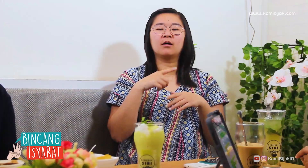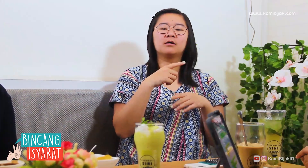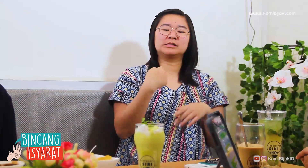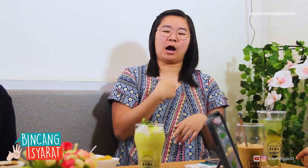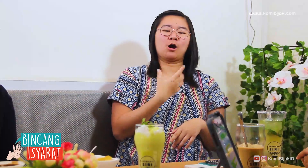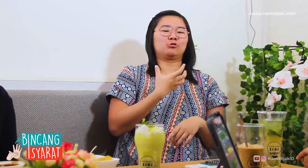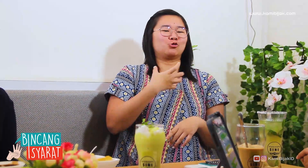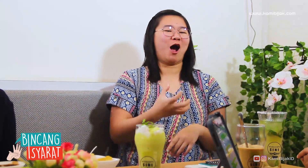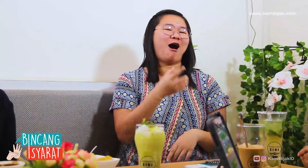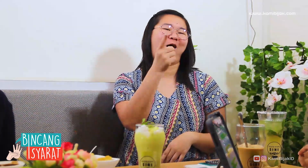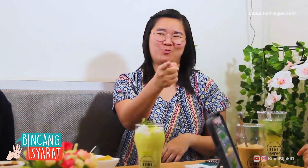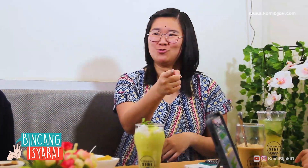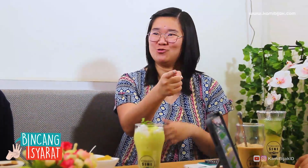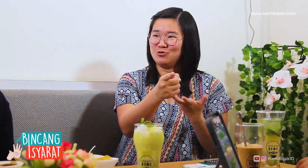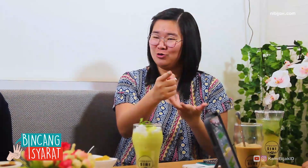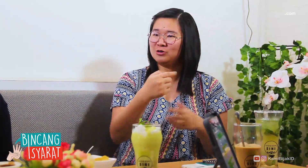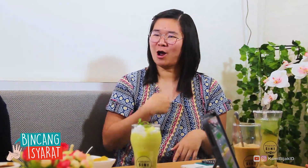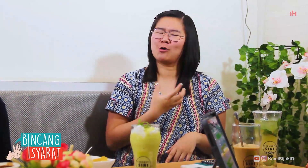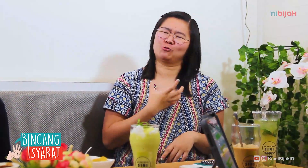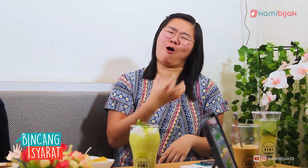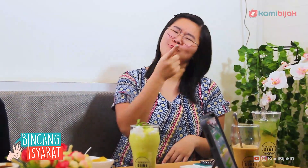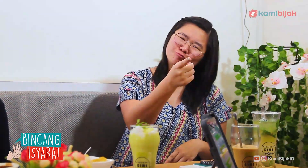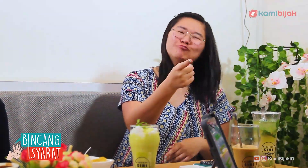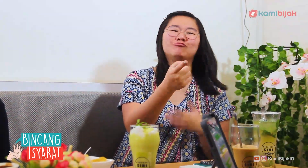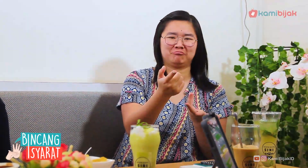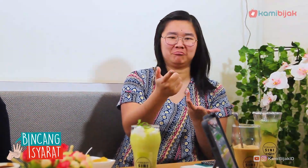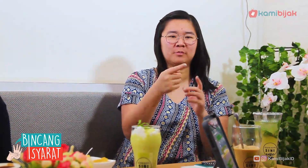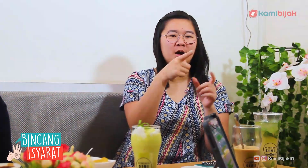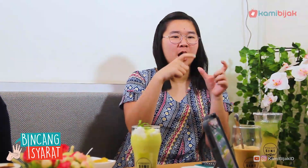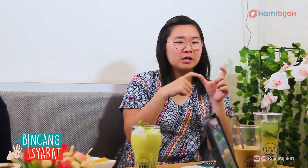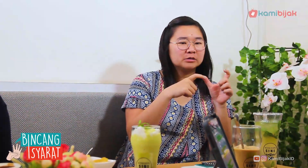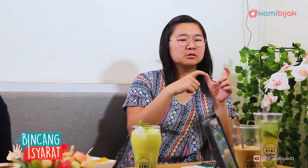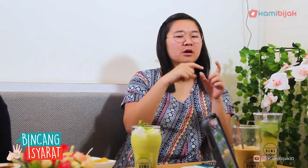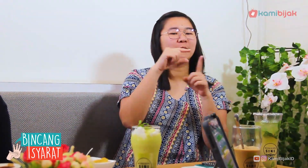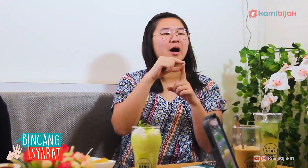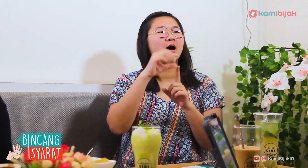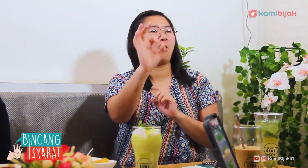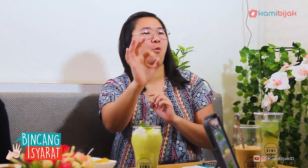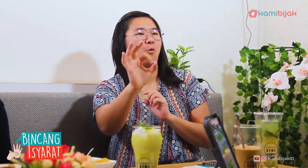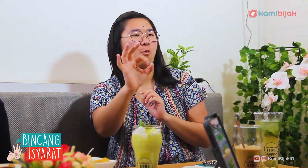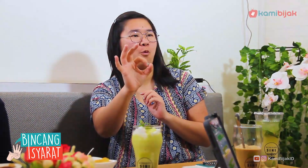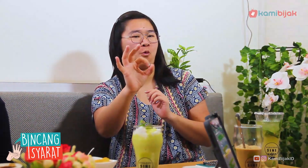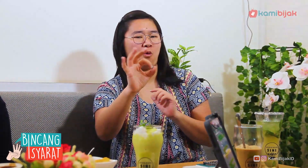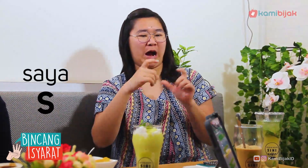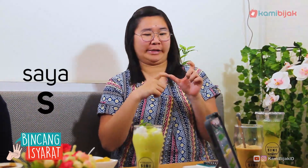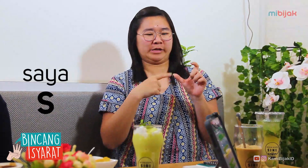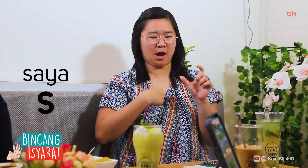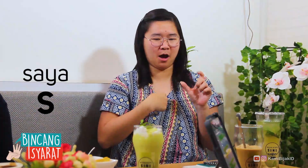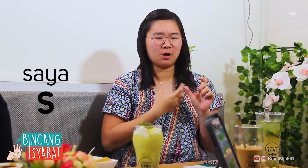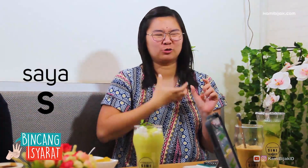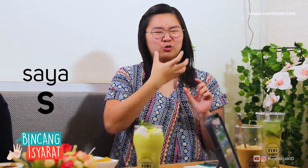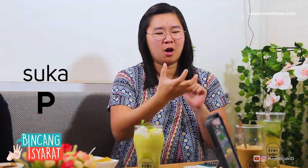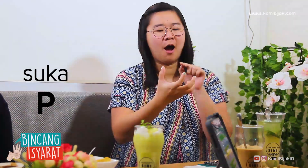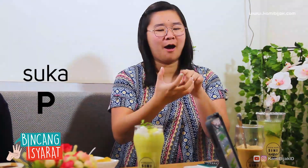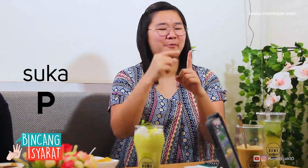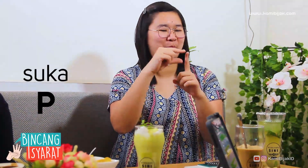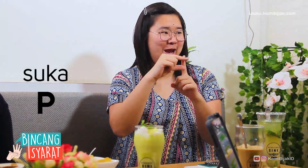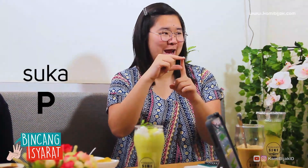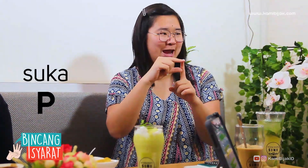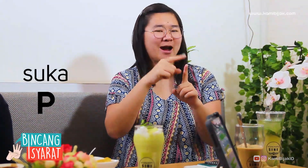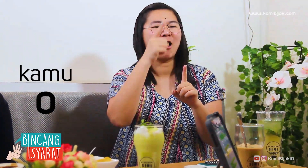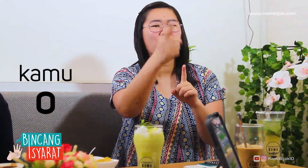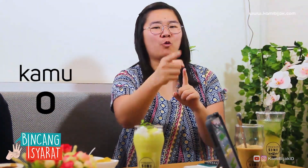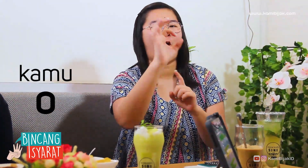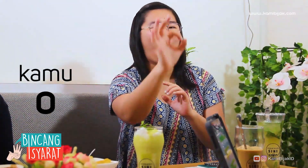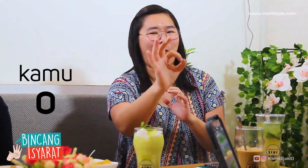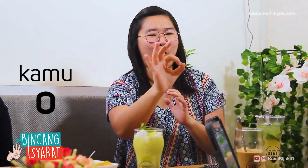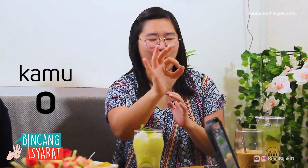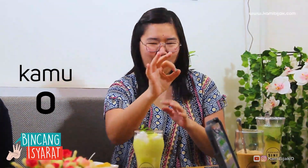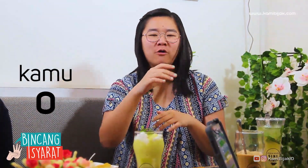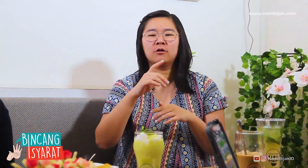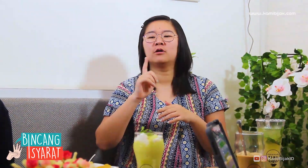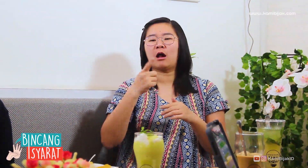I like you, this is S-P-O.